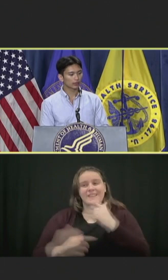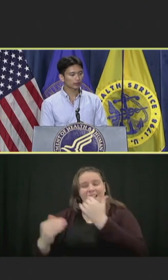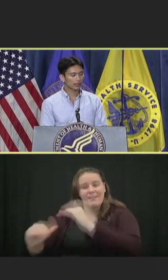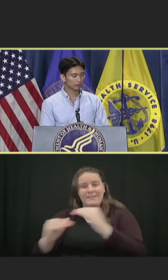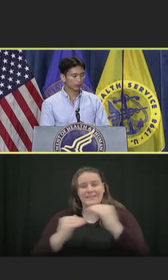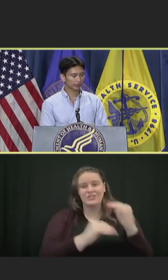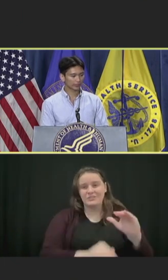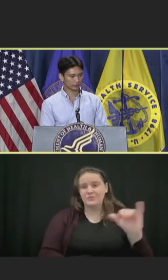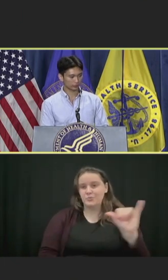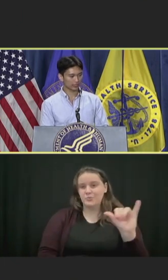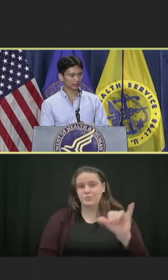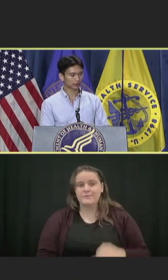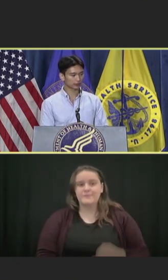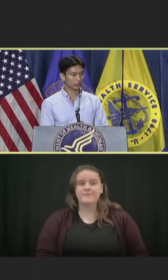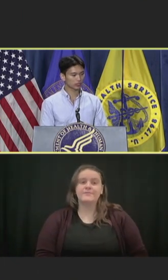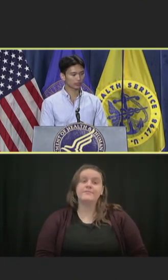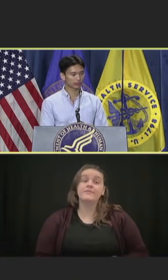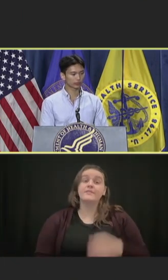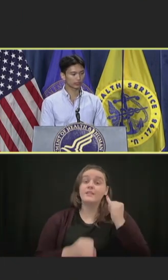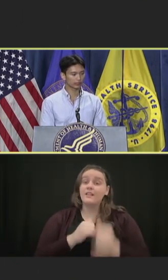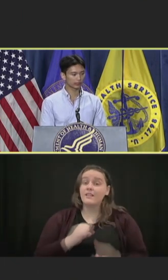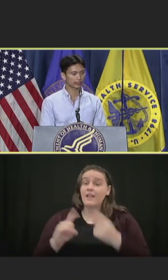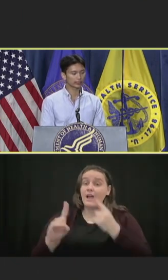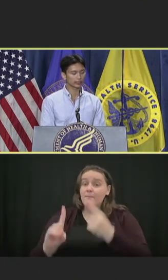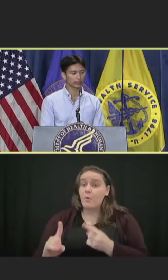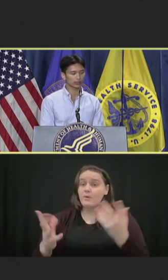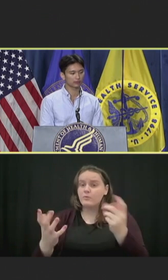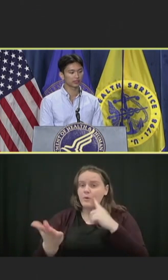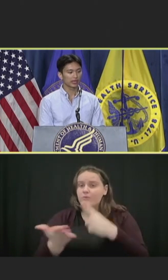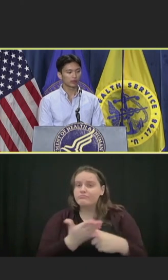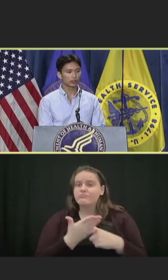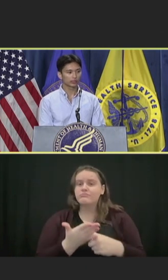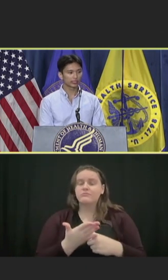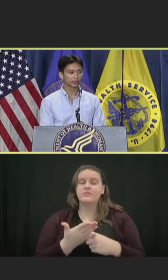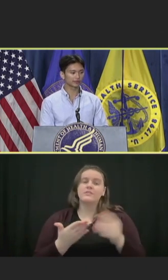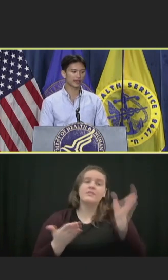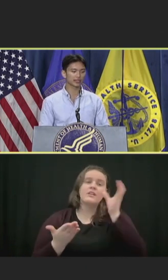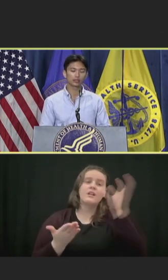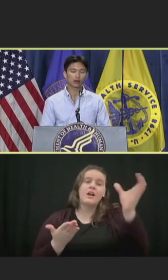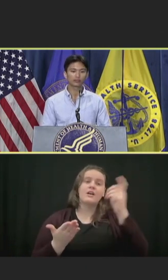The last point that we'd like to touch on is really this idea of building vaccine confidence